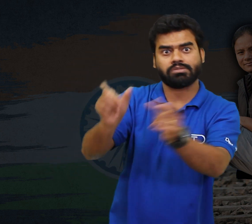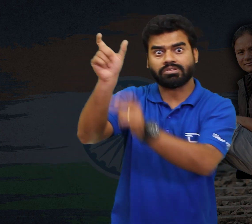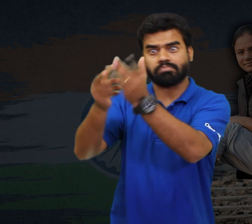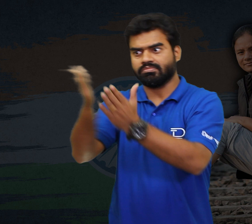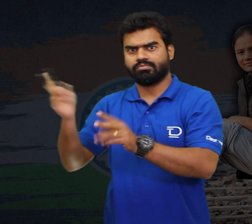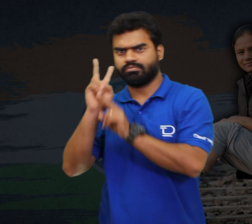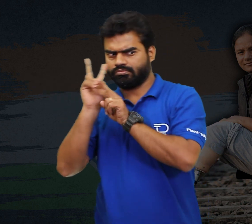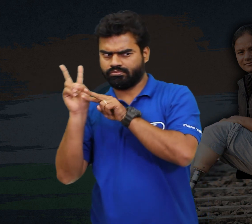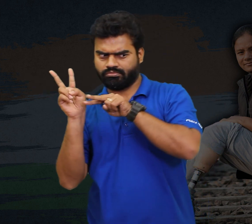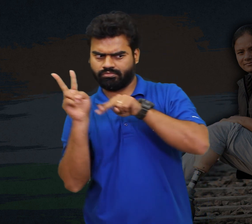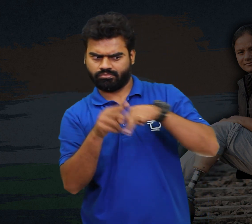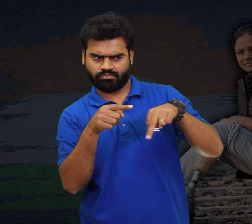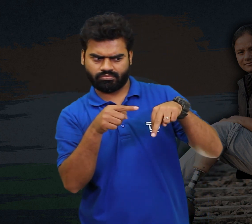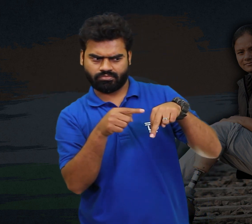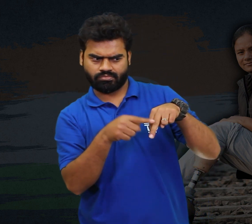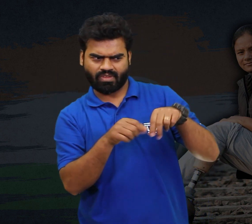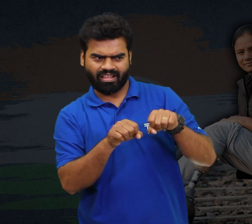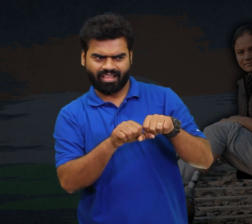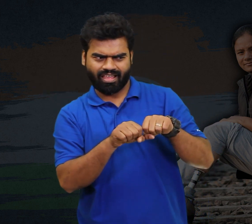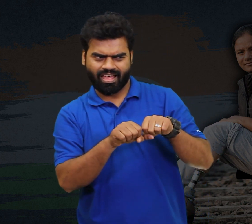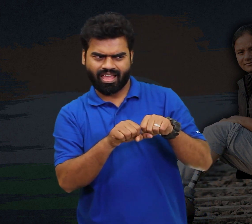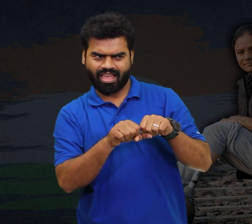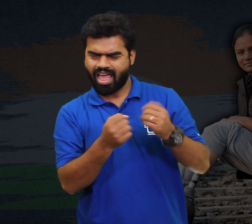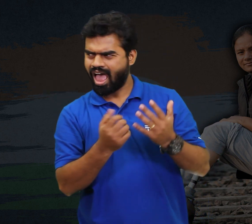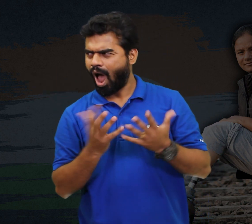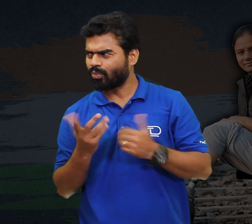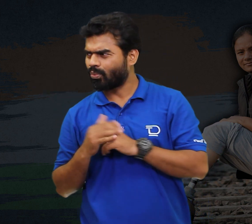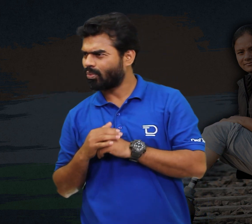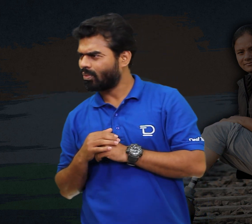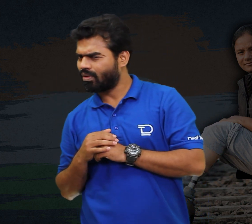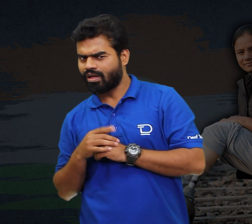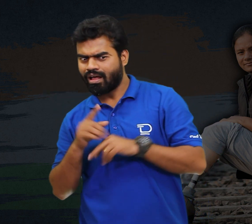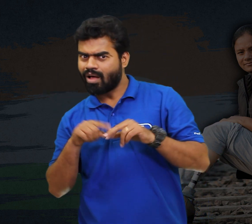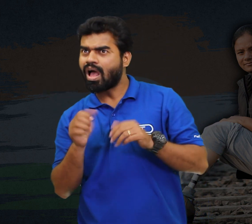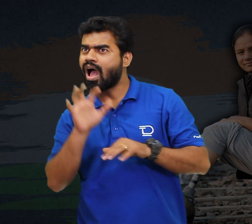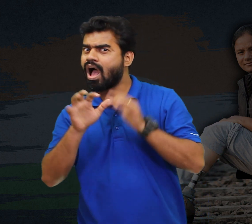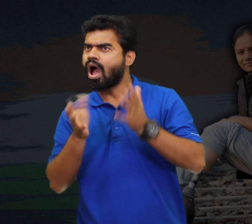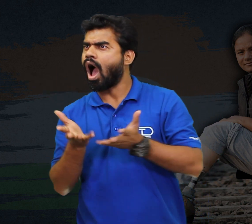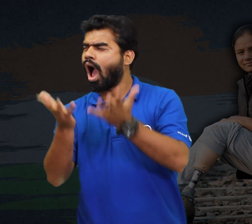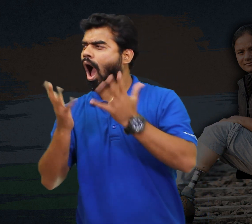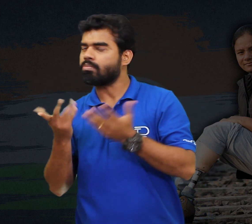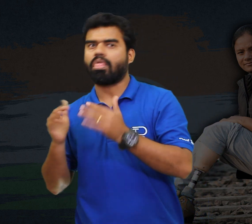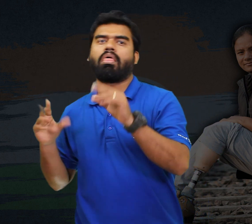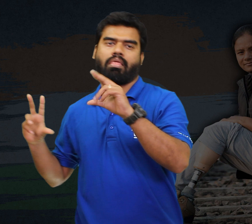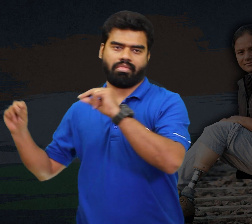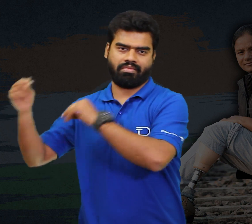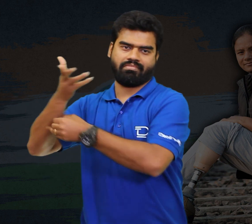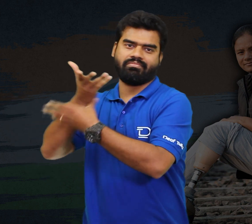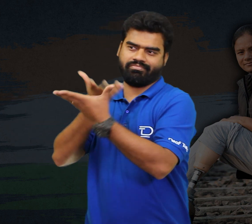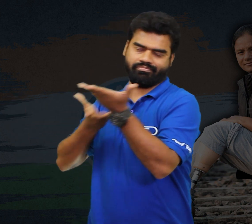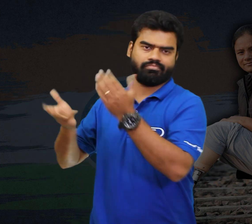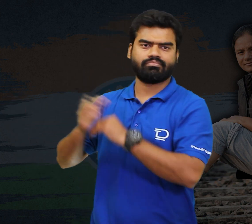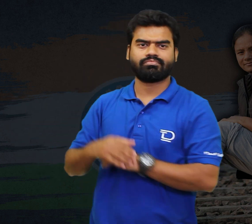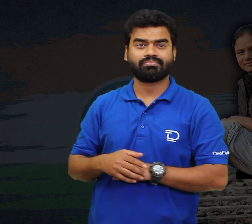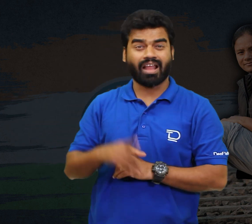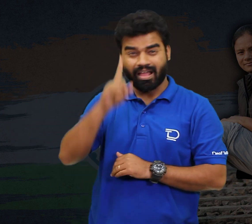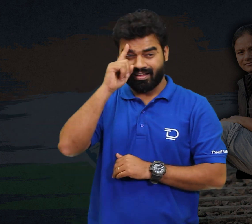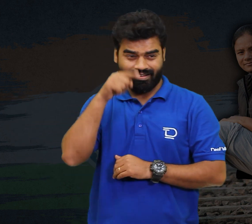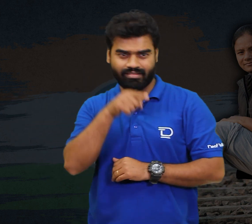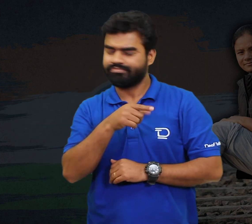while others would think about how she will climb.